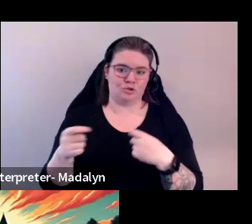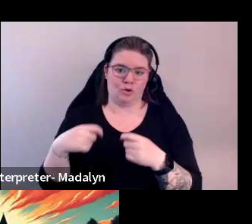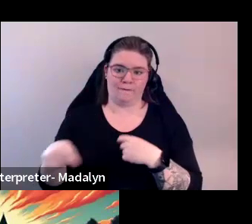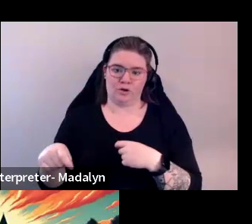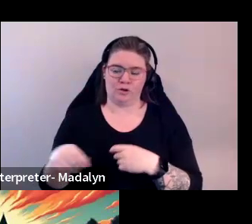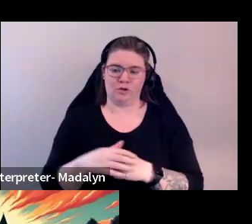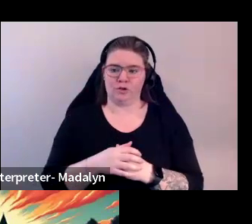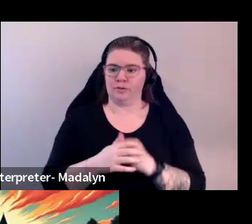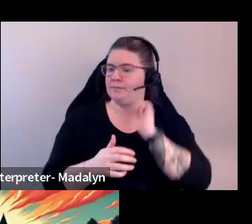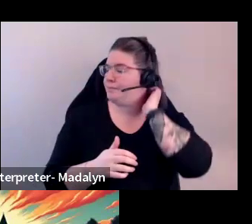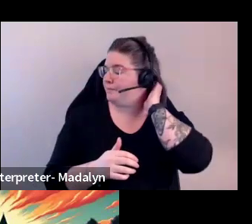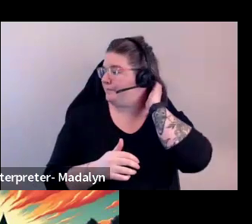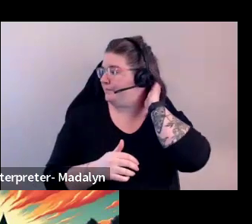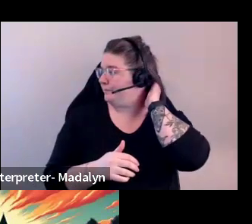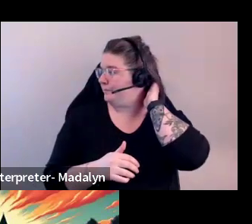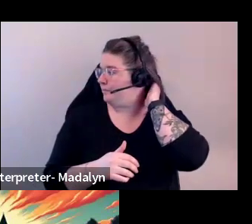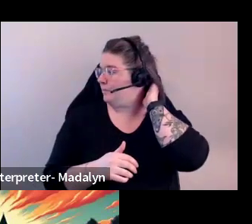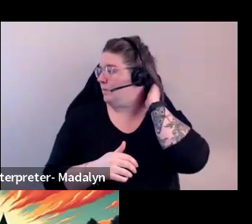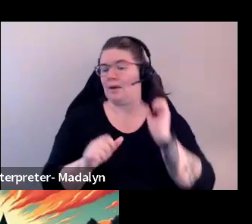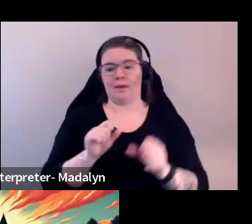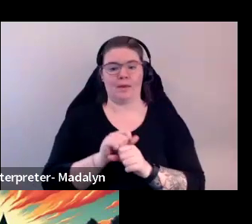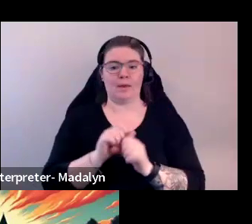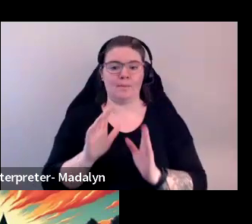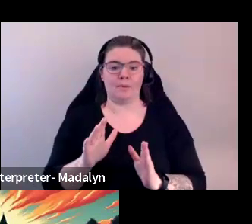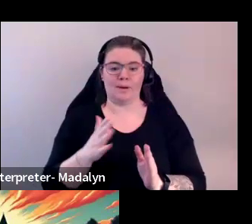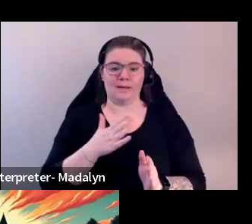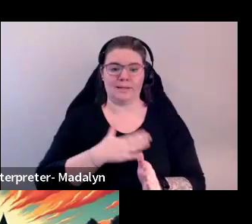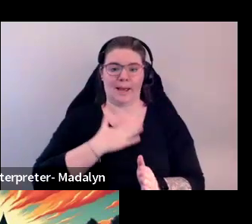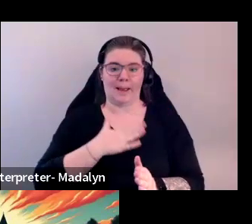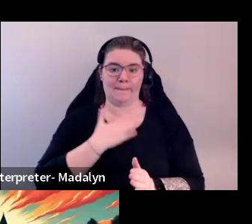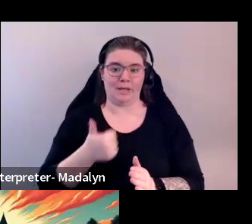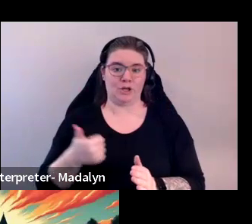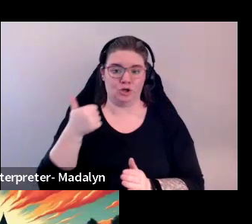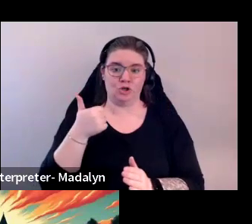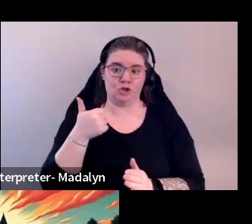Don Posh: they the employees are happier making better service for the people.